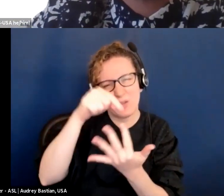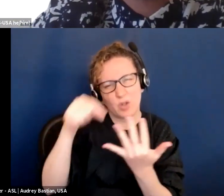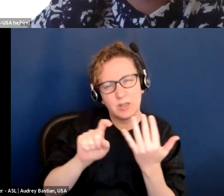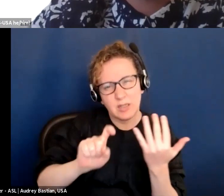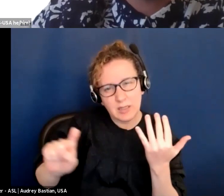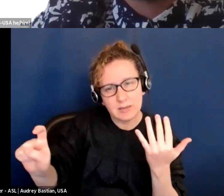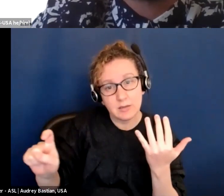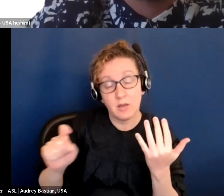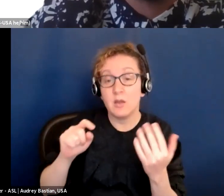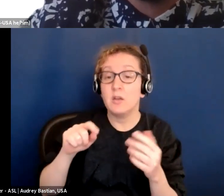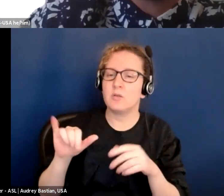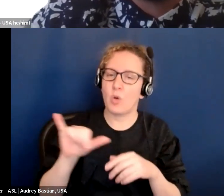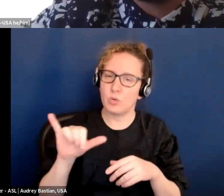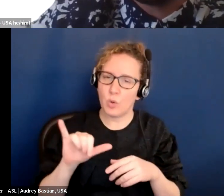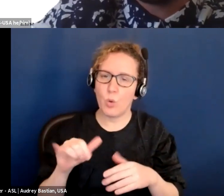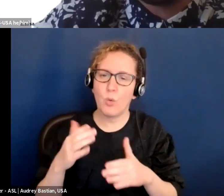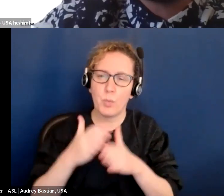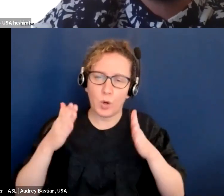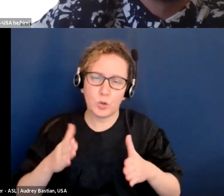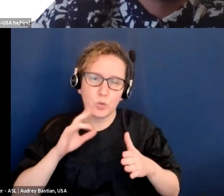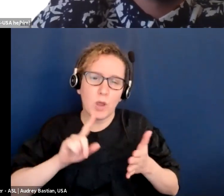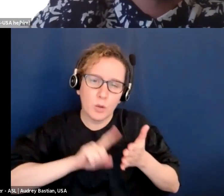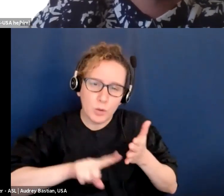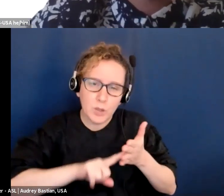That is also something that our partners will look into as well.